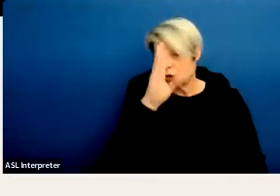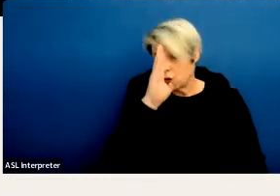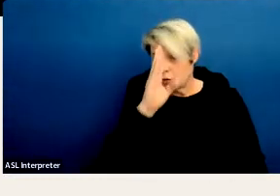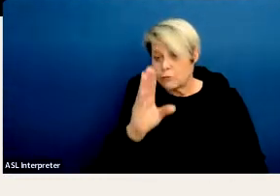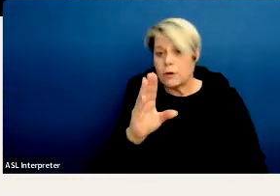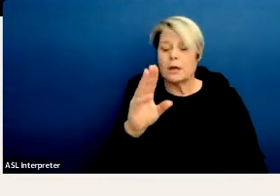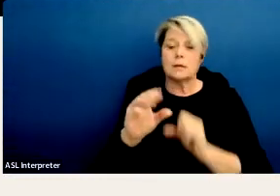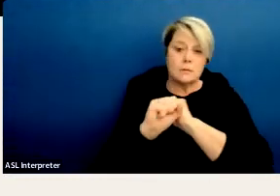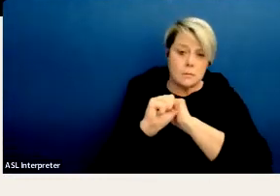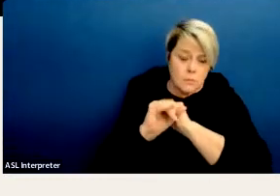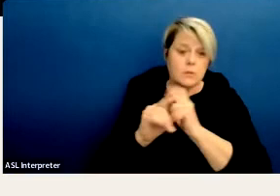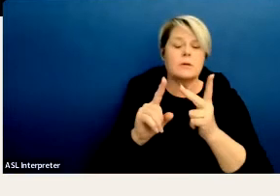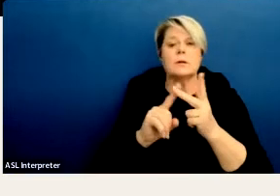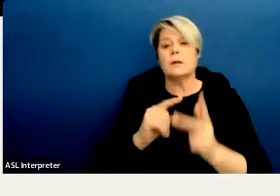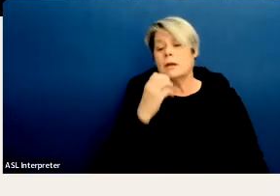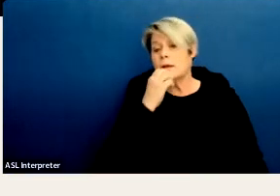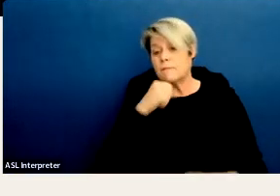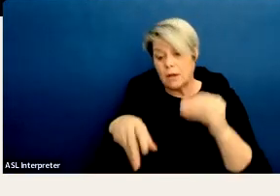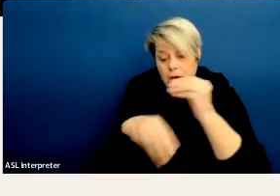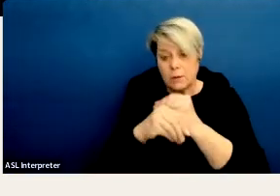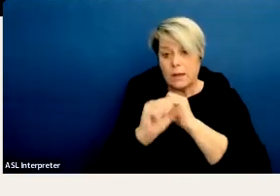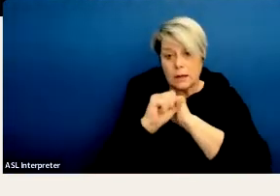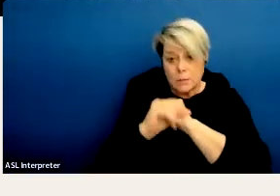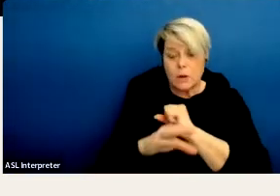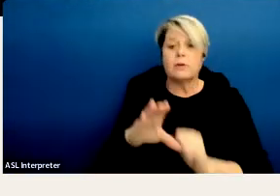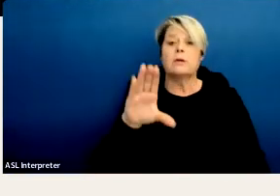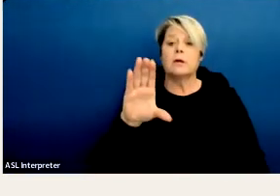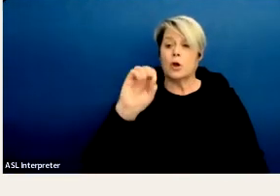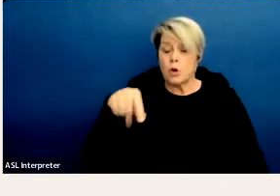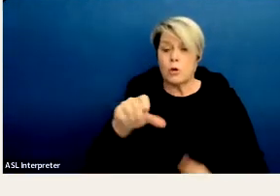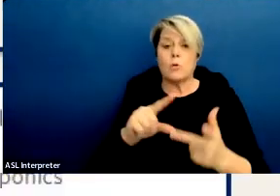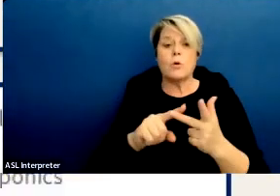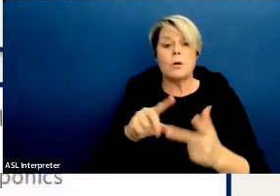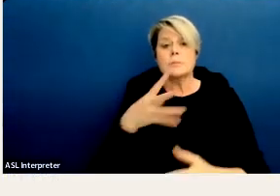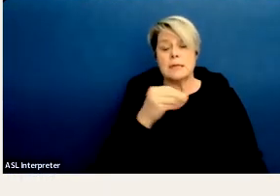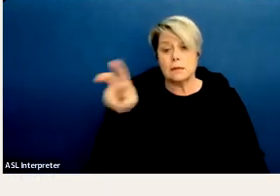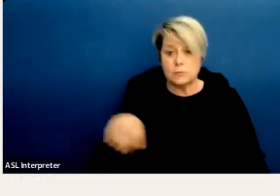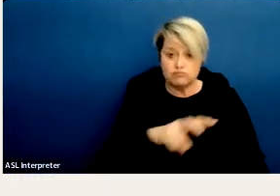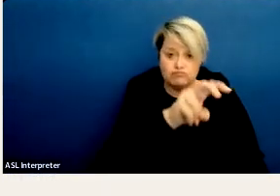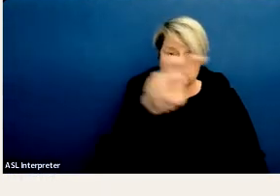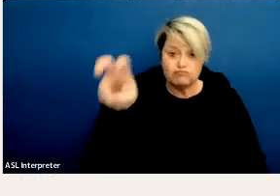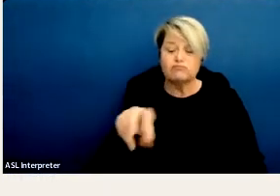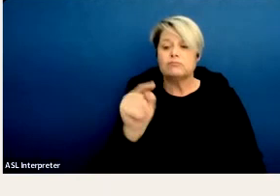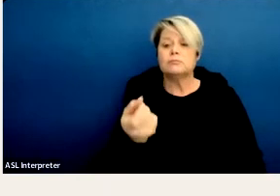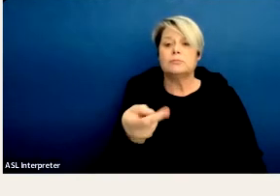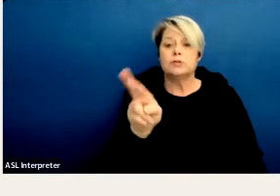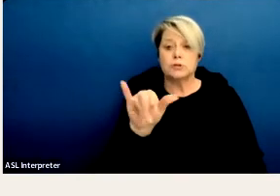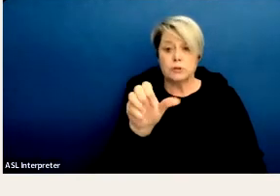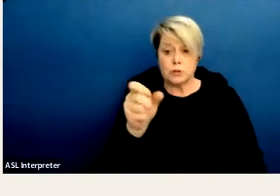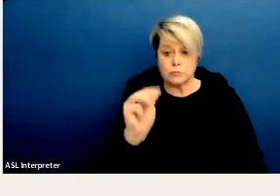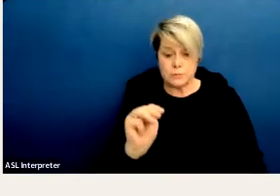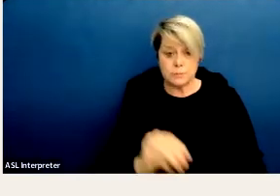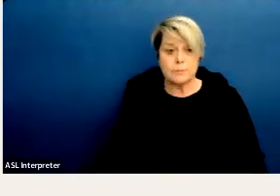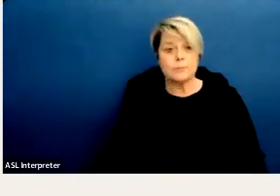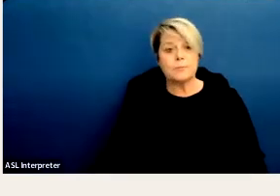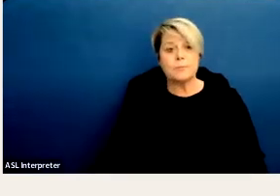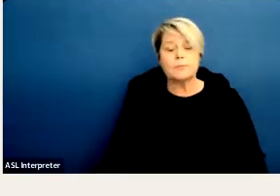So 0, including farmers market, farm to institution,